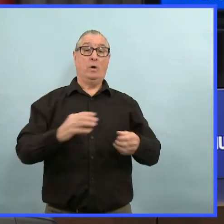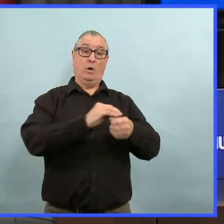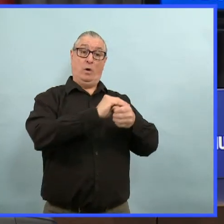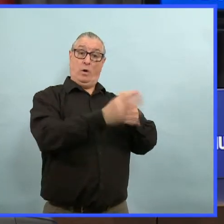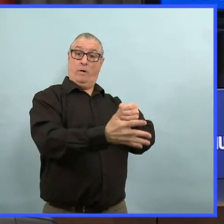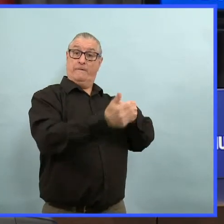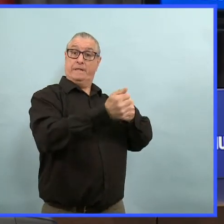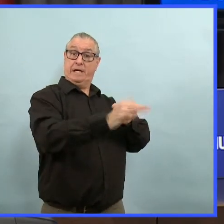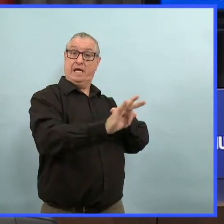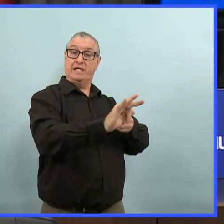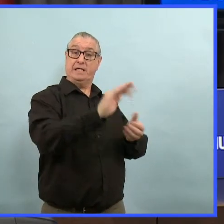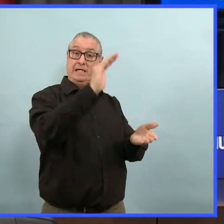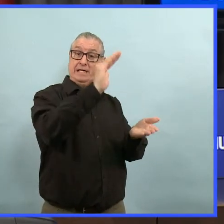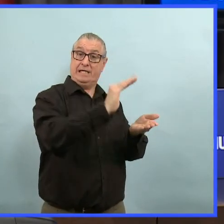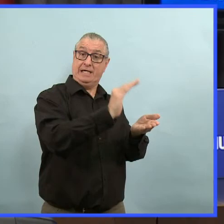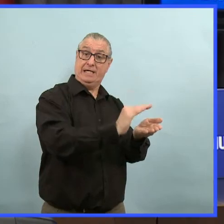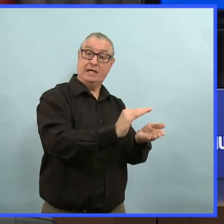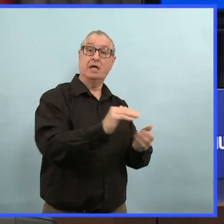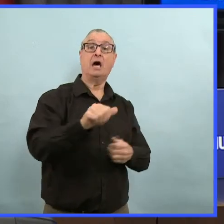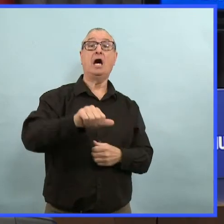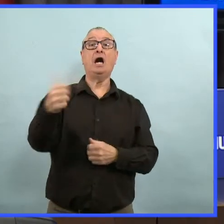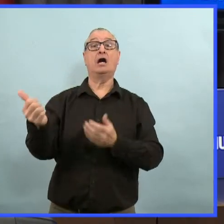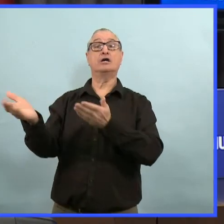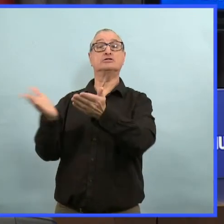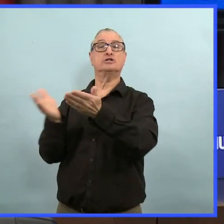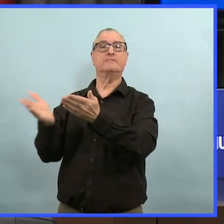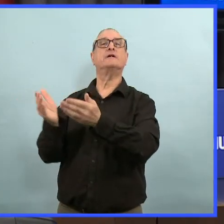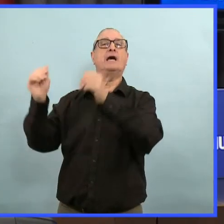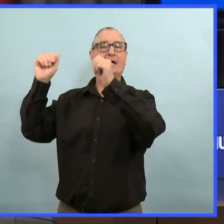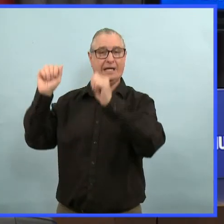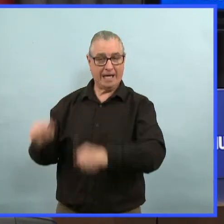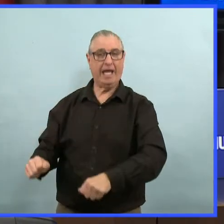and this will include surgery diagnostics and outpatient services